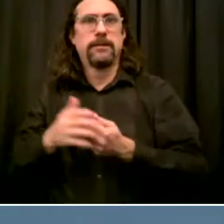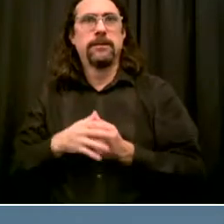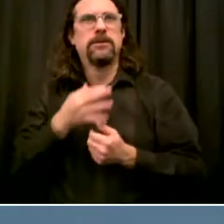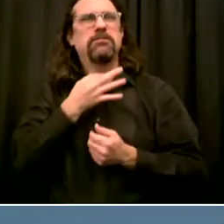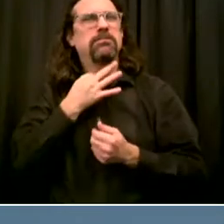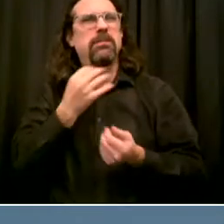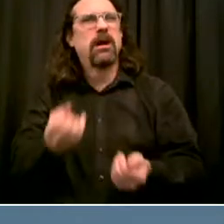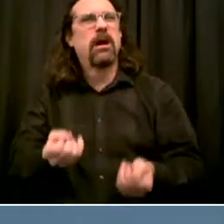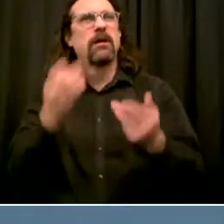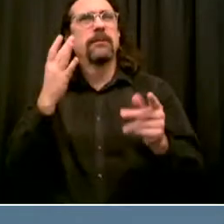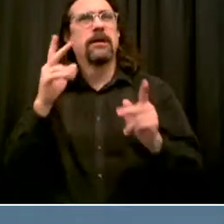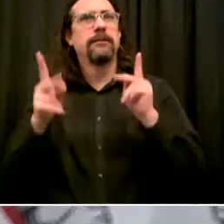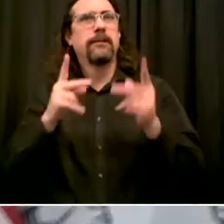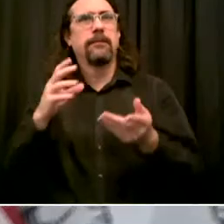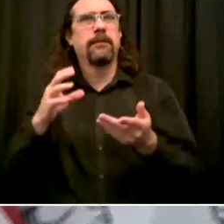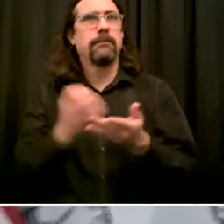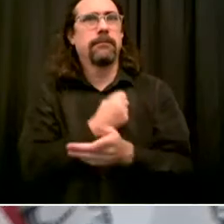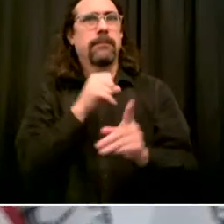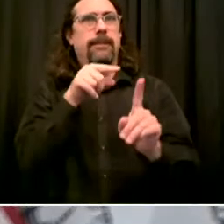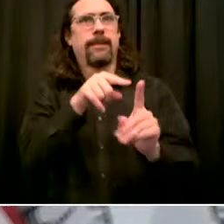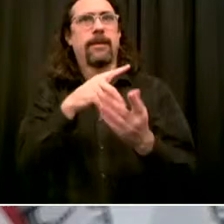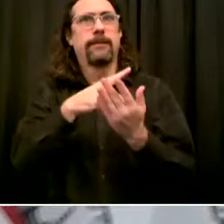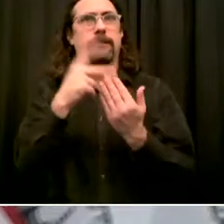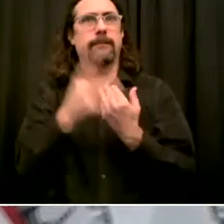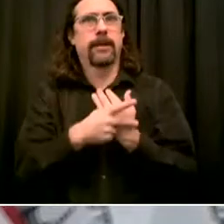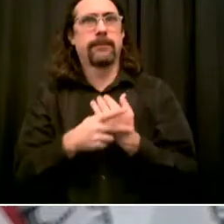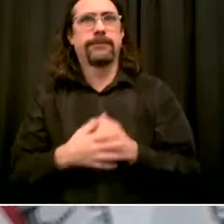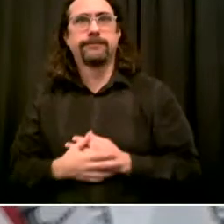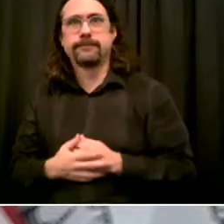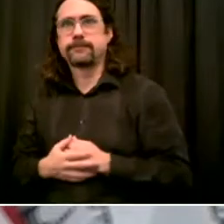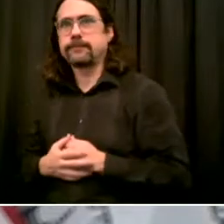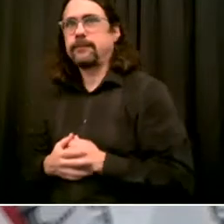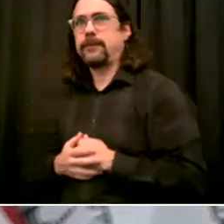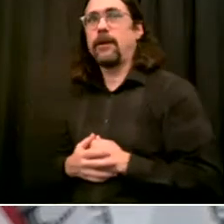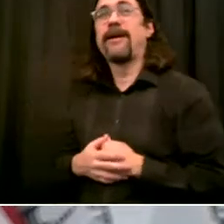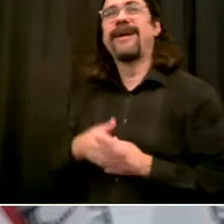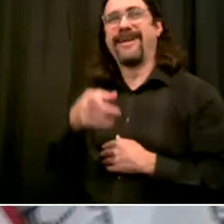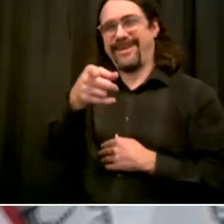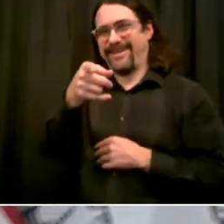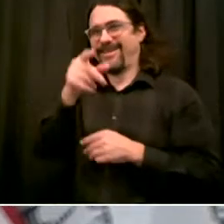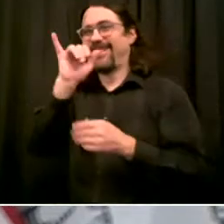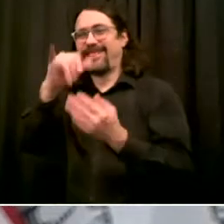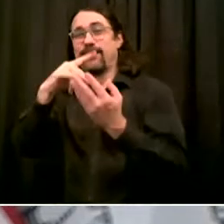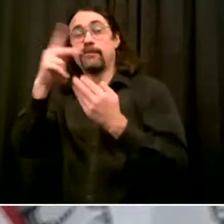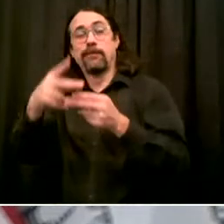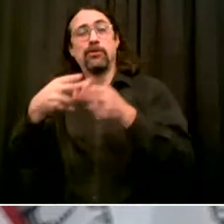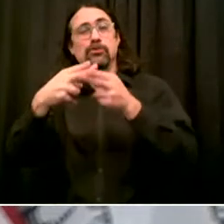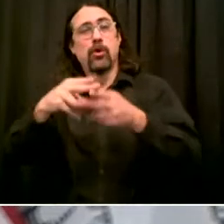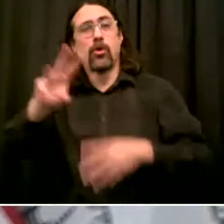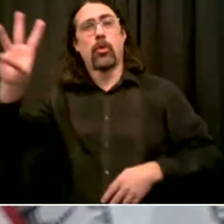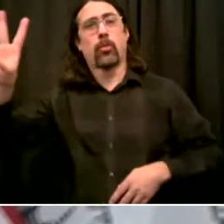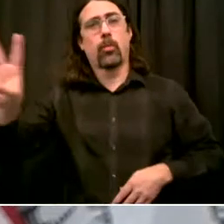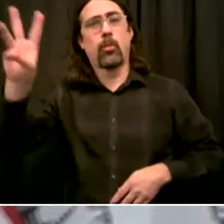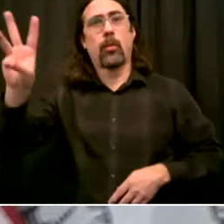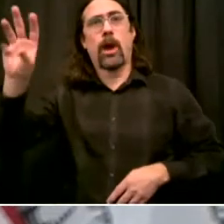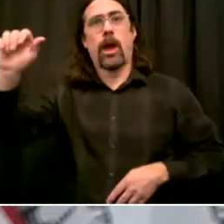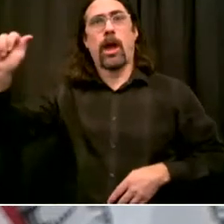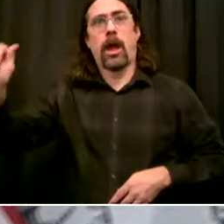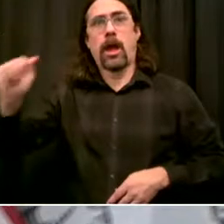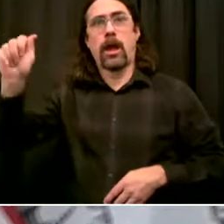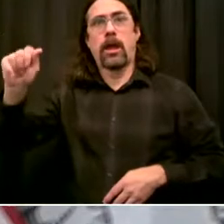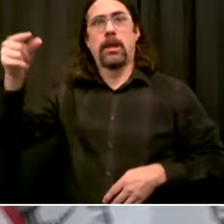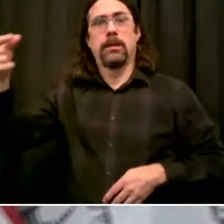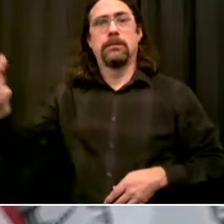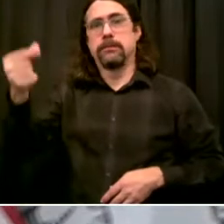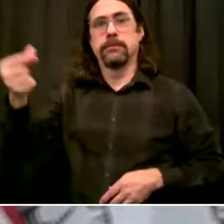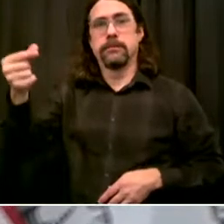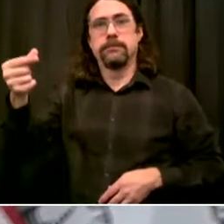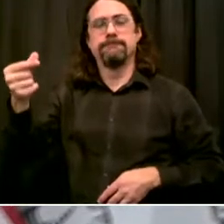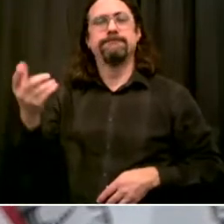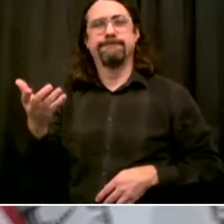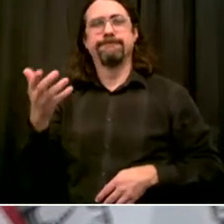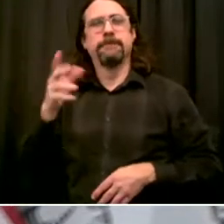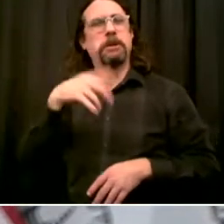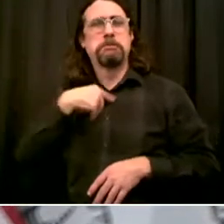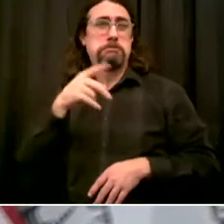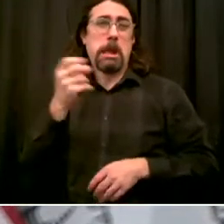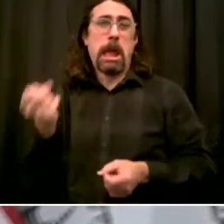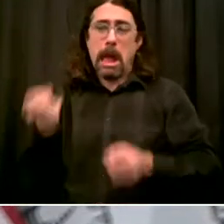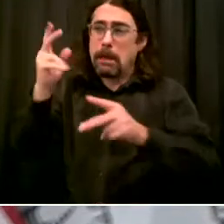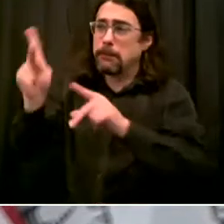KNOW WHO HAS TAKEN PART IN IT.